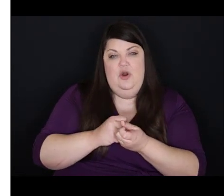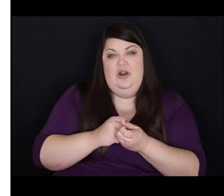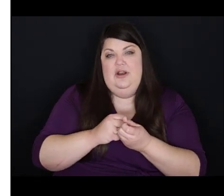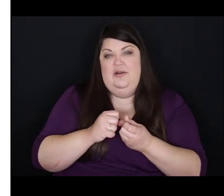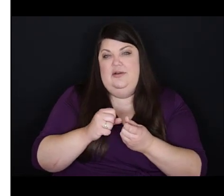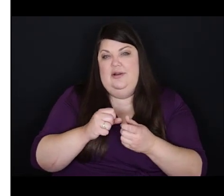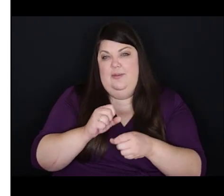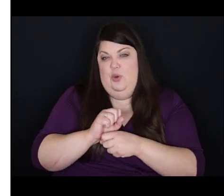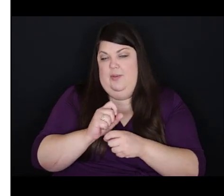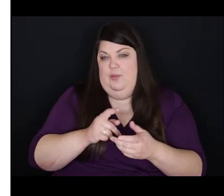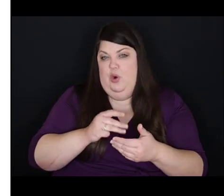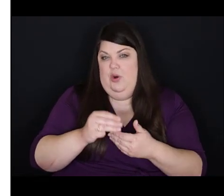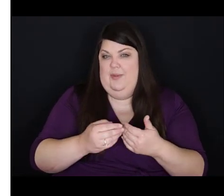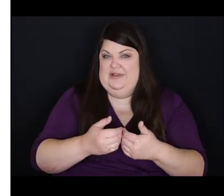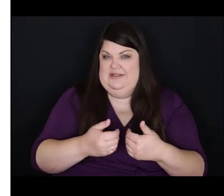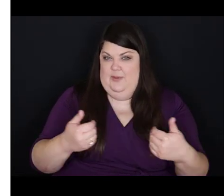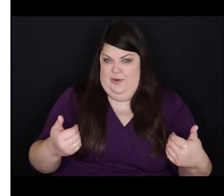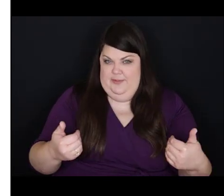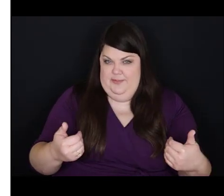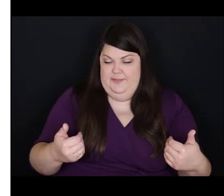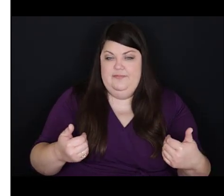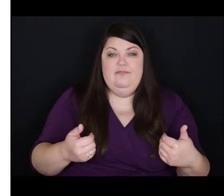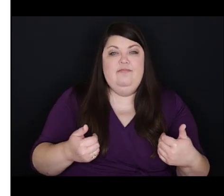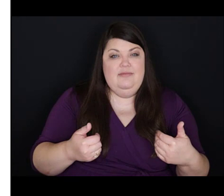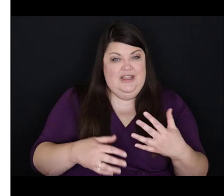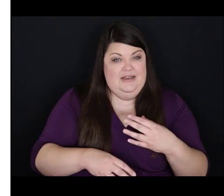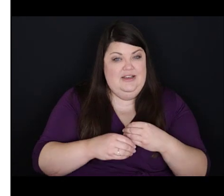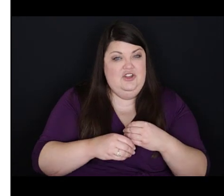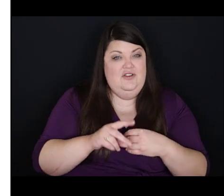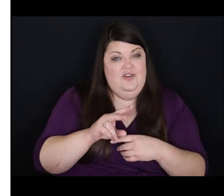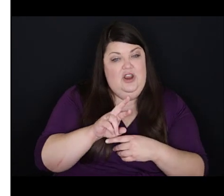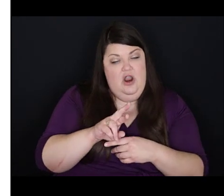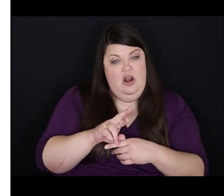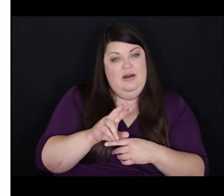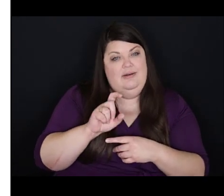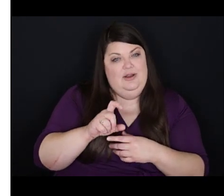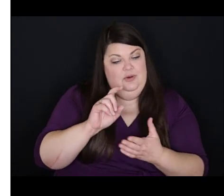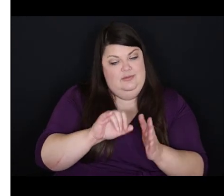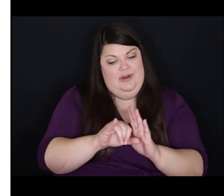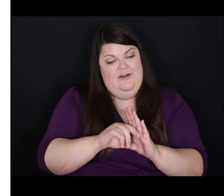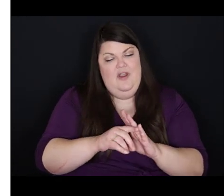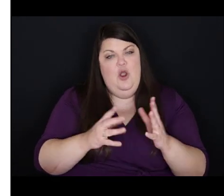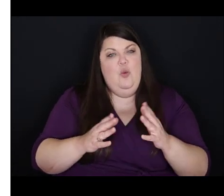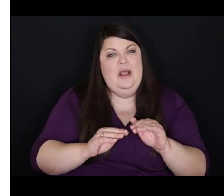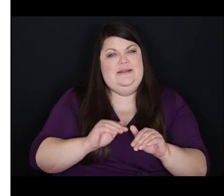In addition, the VR agency would need to identify what steps have already been taken to address